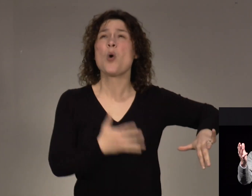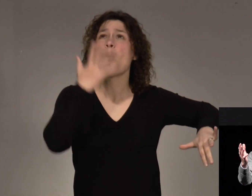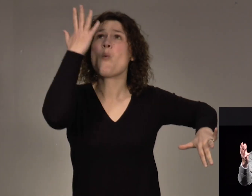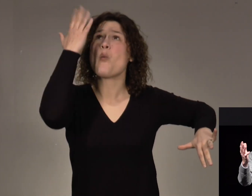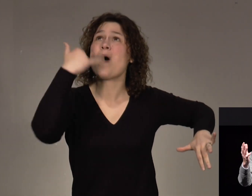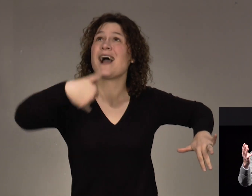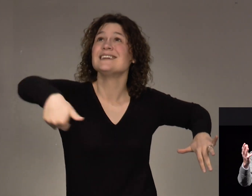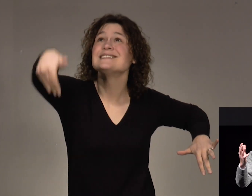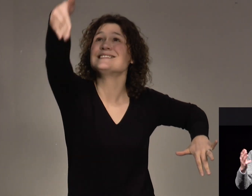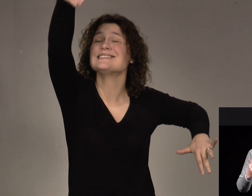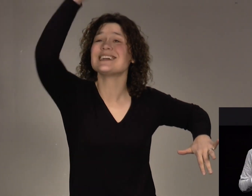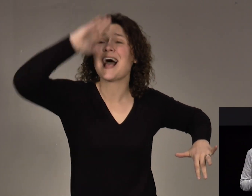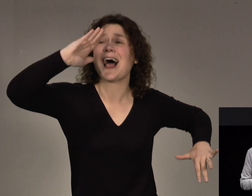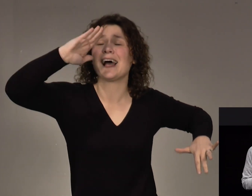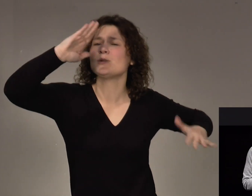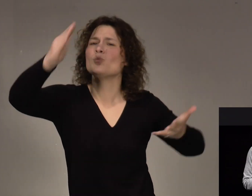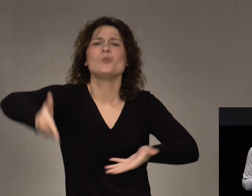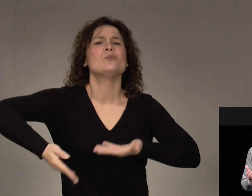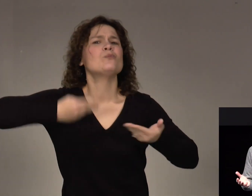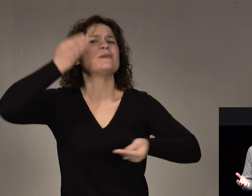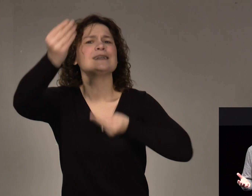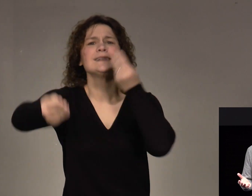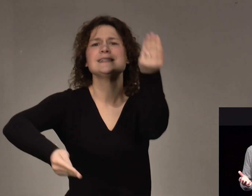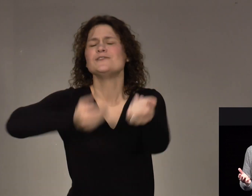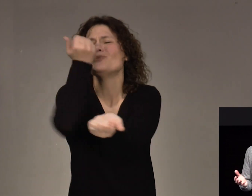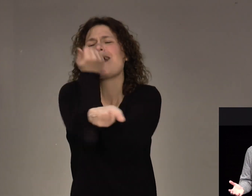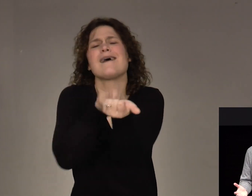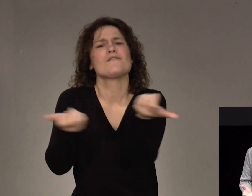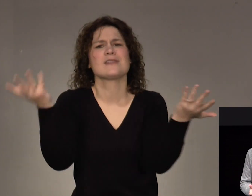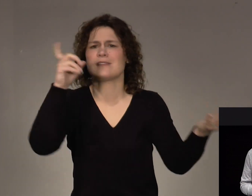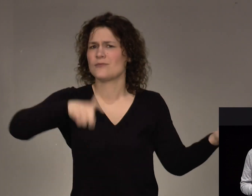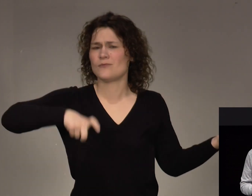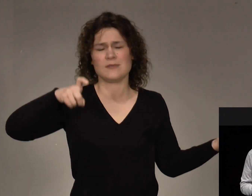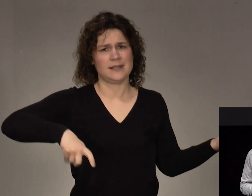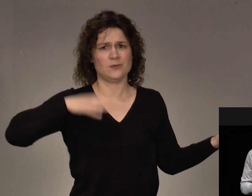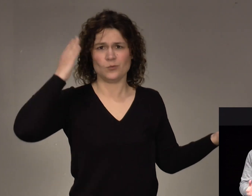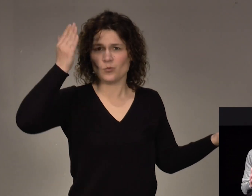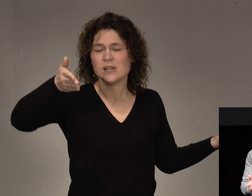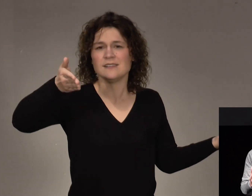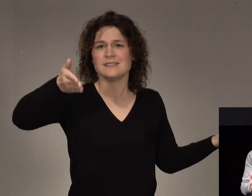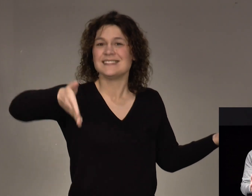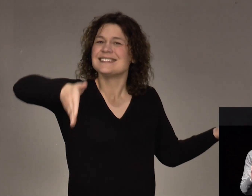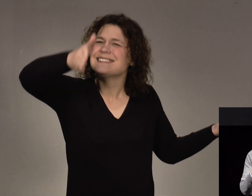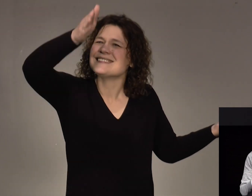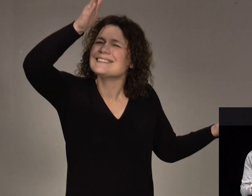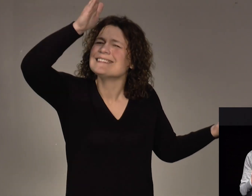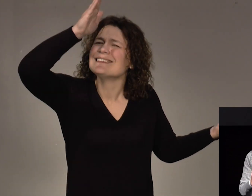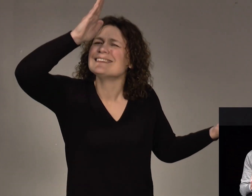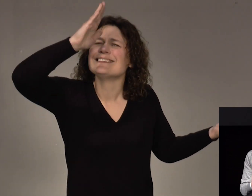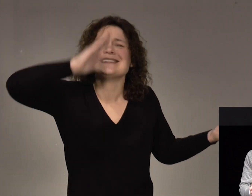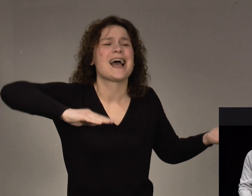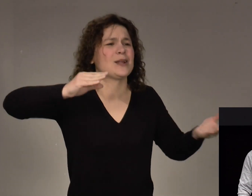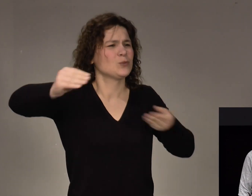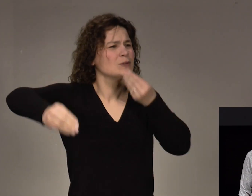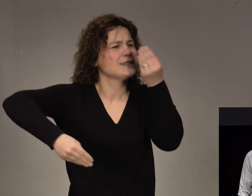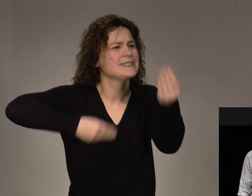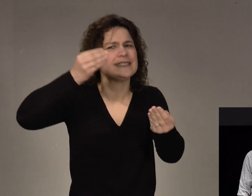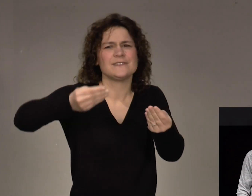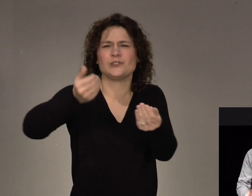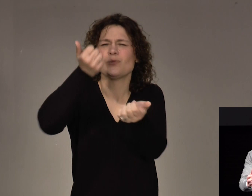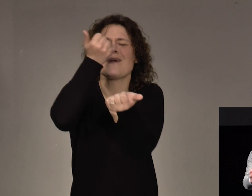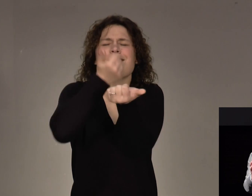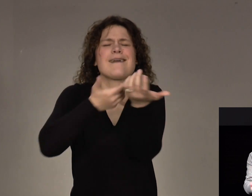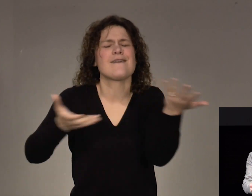God will provide everything that we need. God will meet every desire. You will have